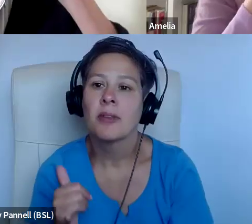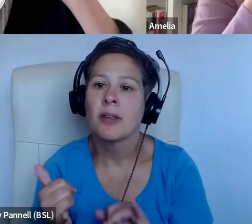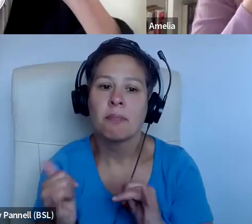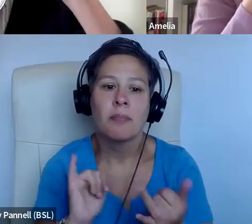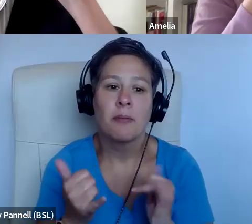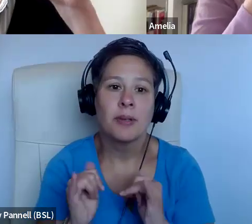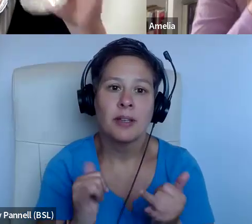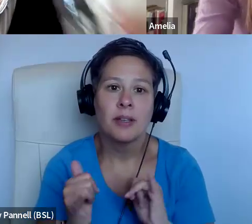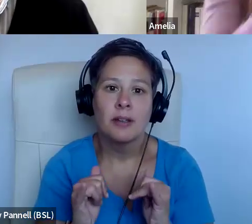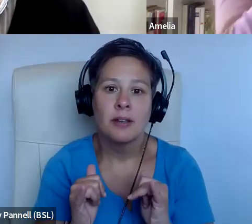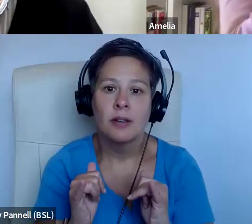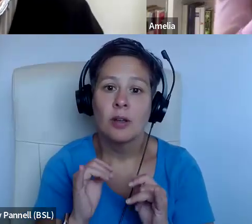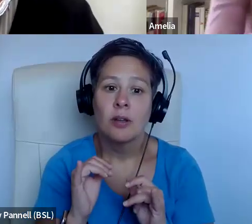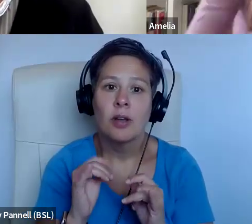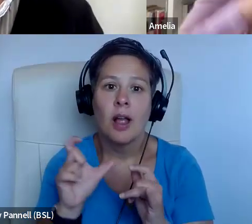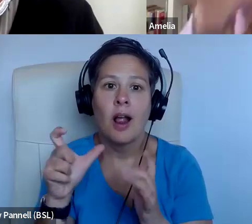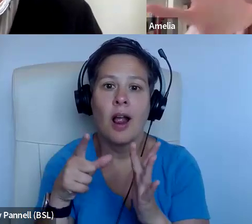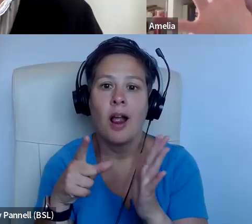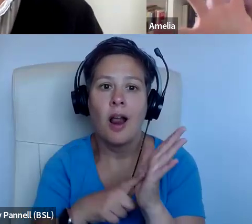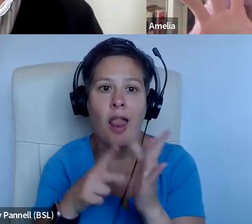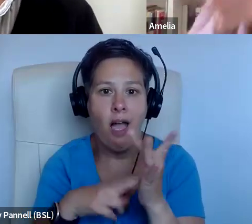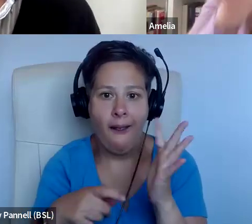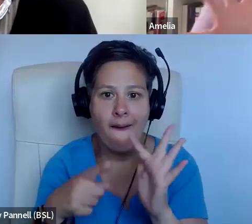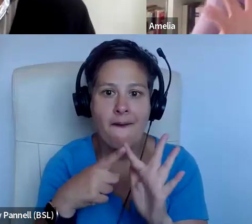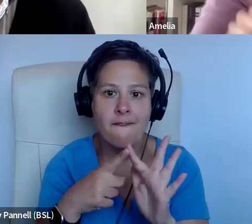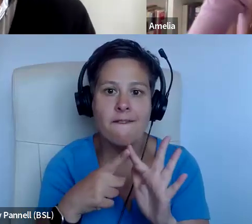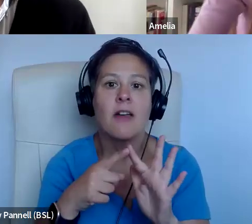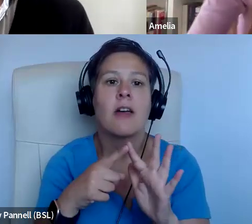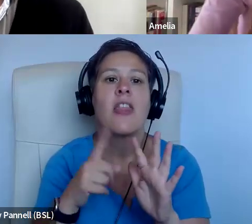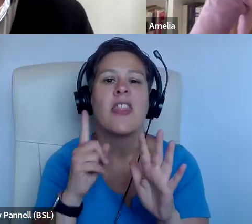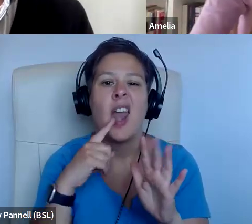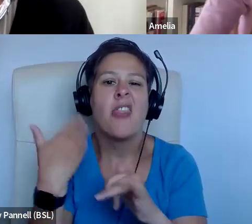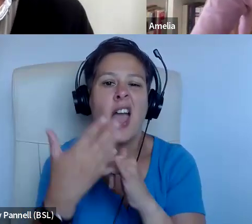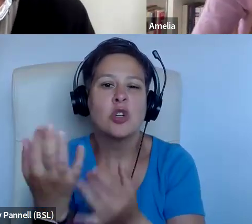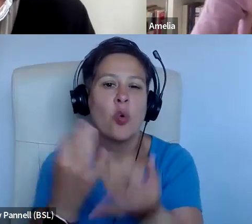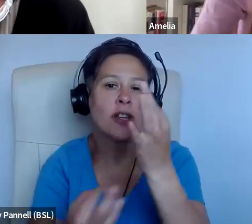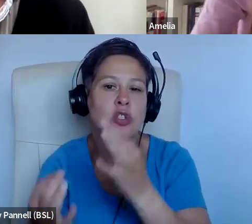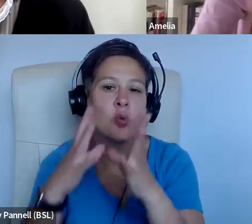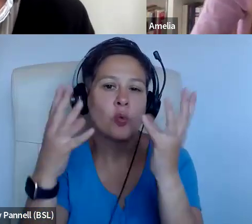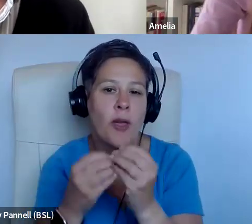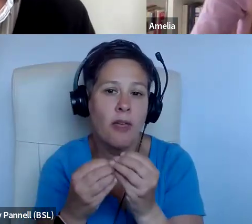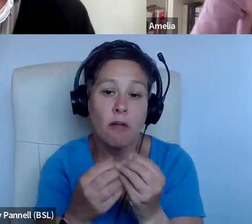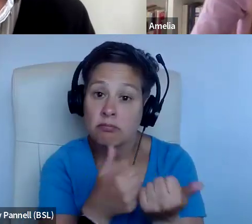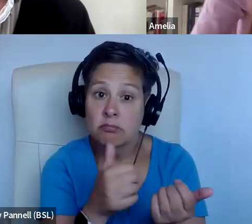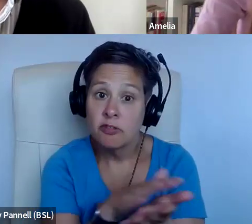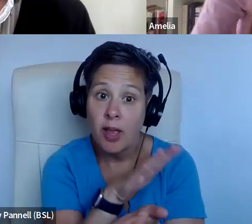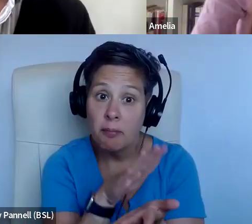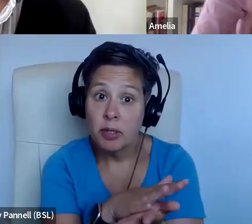Perfect. Thank you. Okay. So I would like to introduce Clive Gilbert, who is Robert's colleague